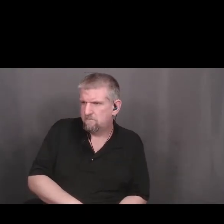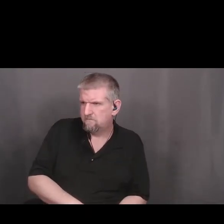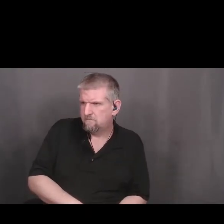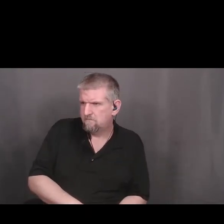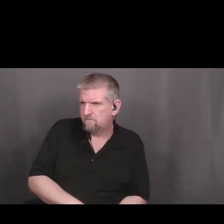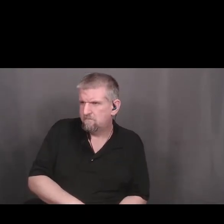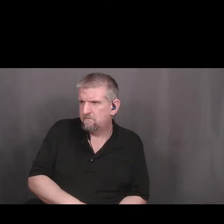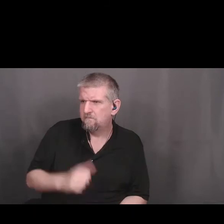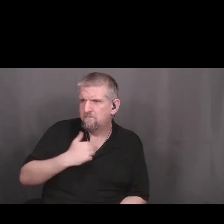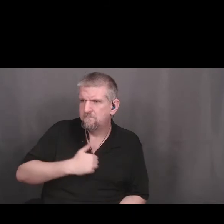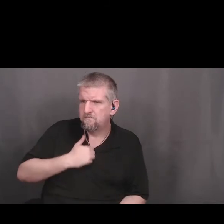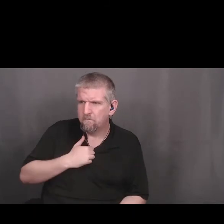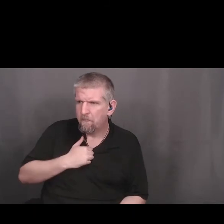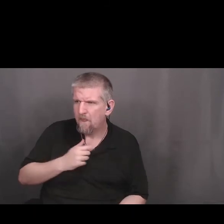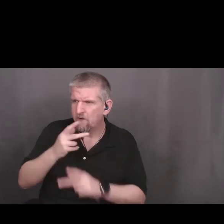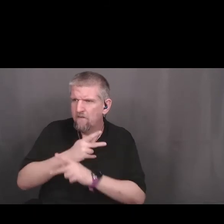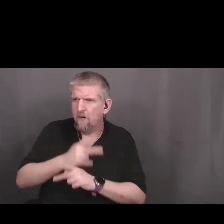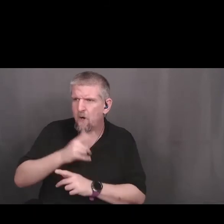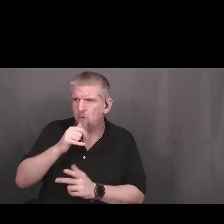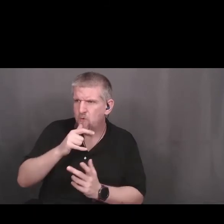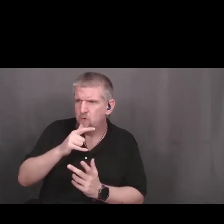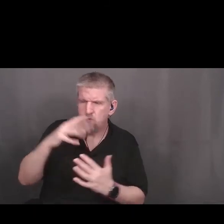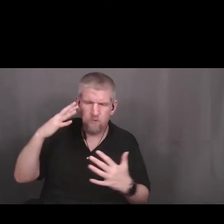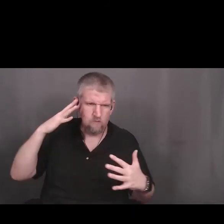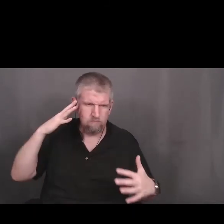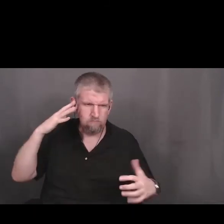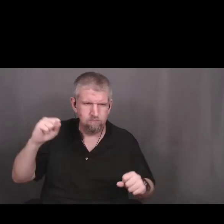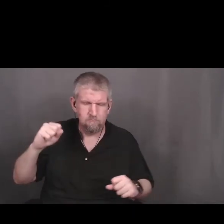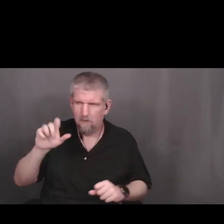[Angelica] Yes, sorry, I'm trying to figure out who it is so I can get the...